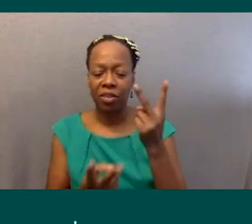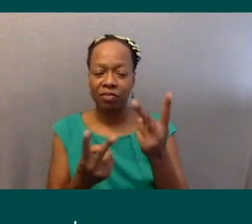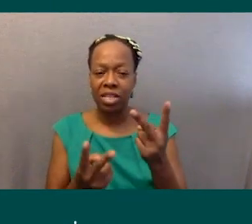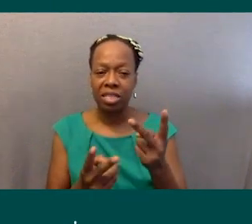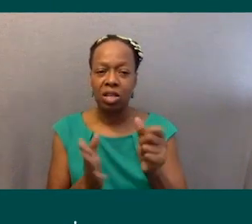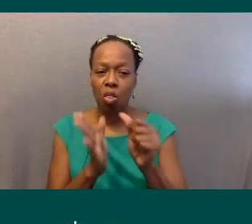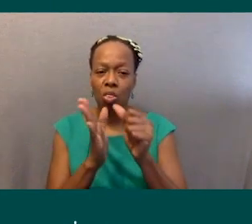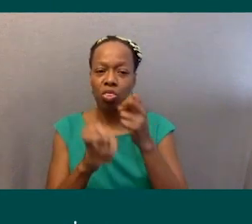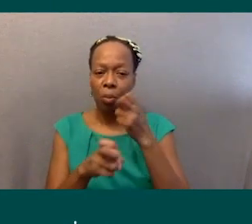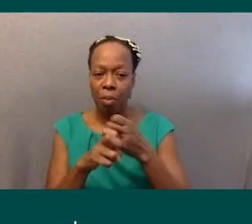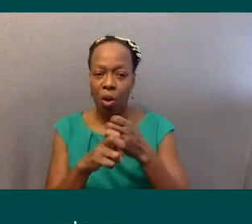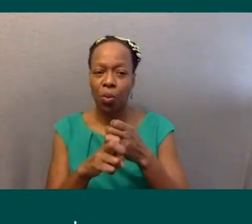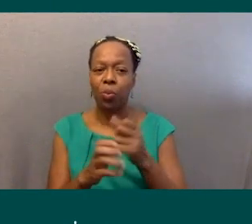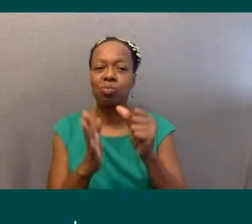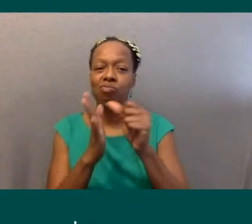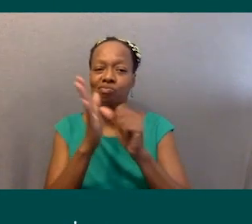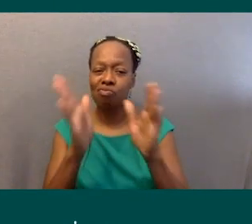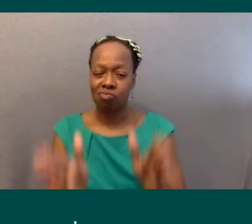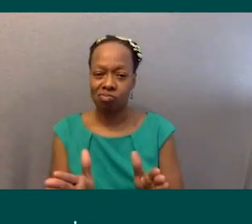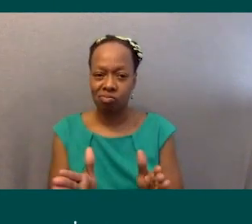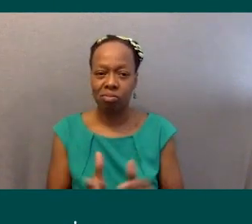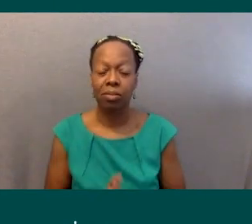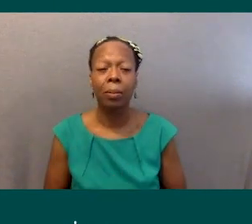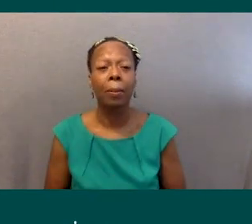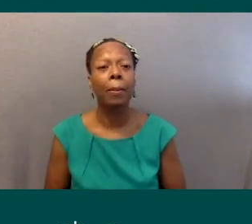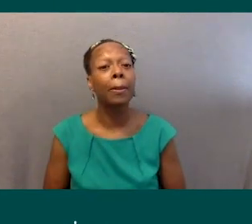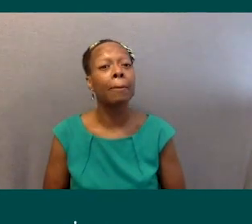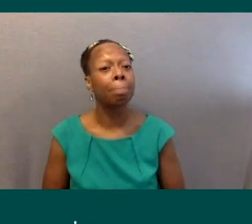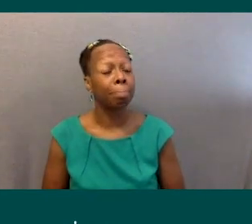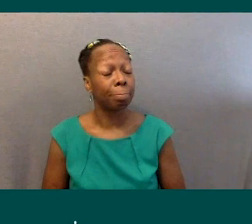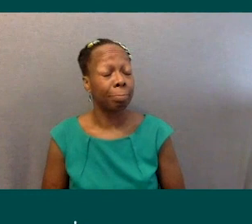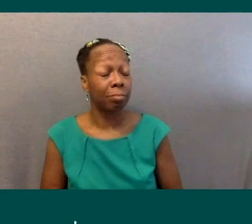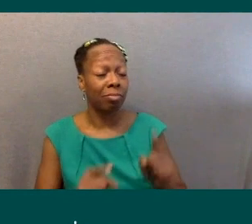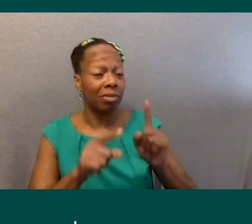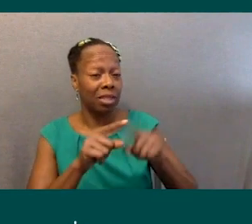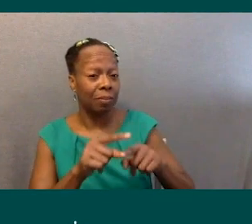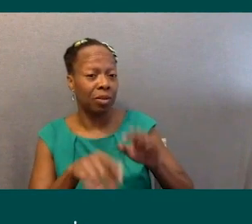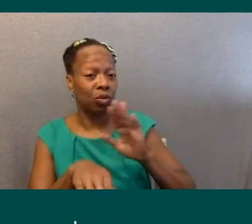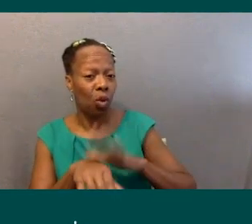Depending upon the condition that we're surveilling and as orthopedic surgeons, we tend to, as we've discussed,